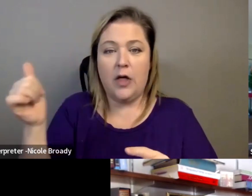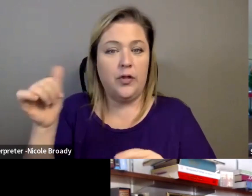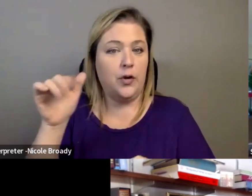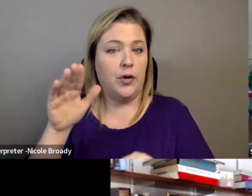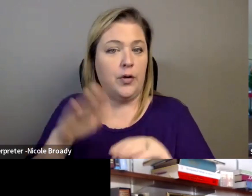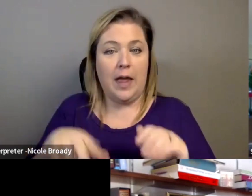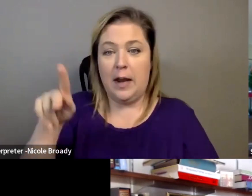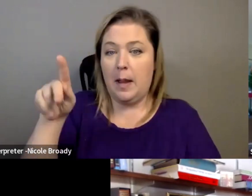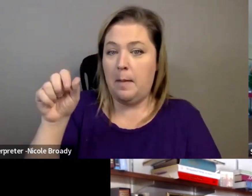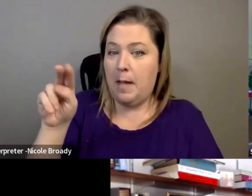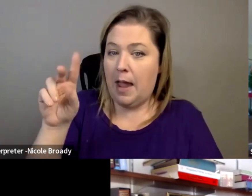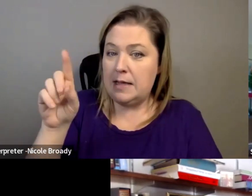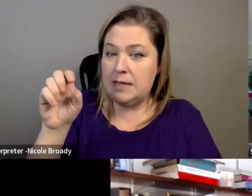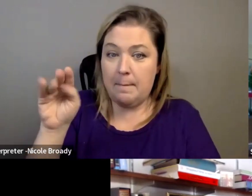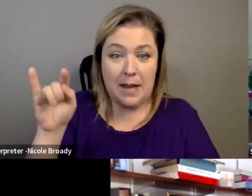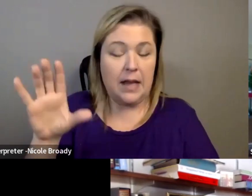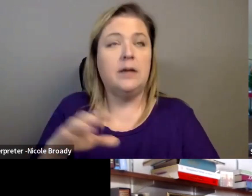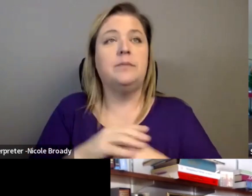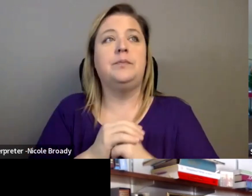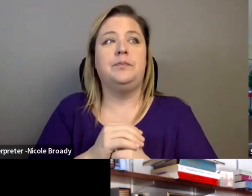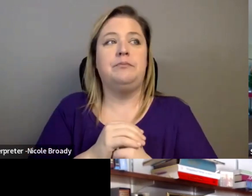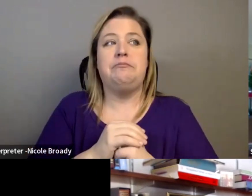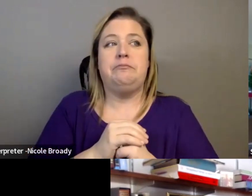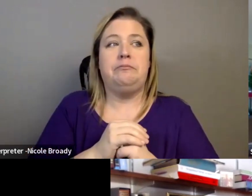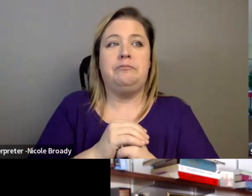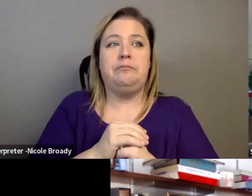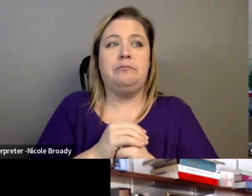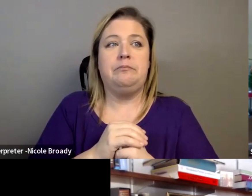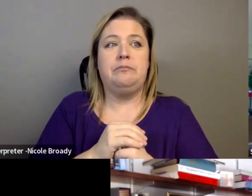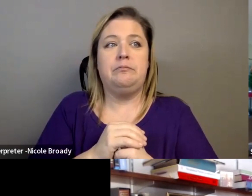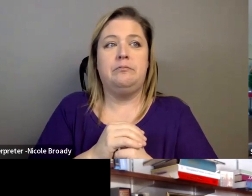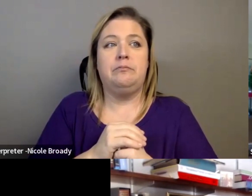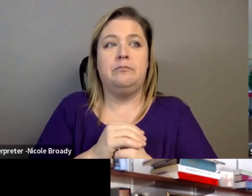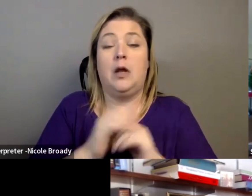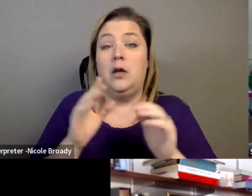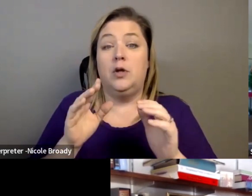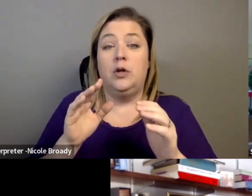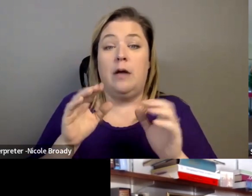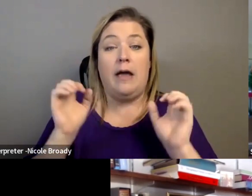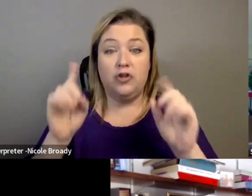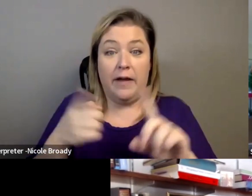or, you know, take schooling from home due to reasons either the parent than the pandemic finally had those